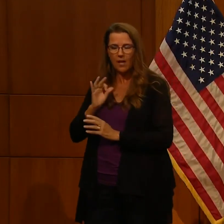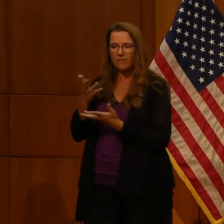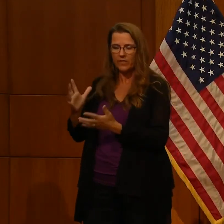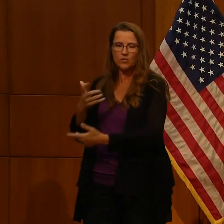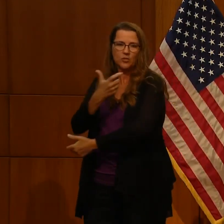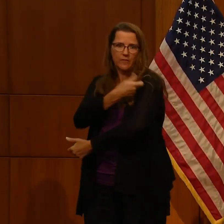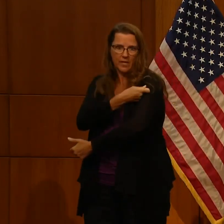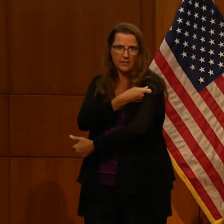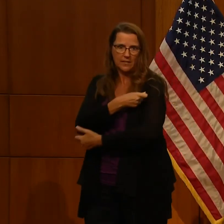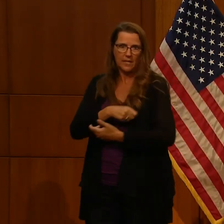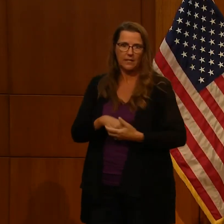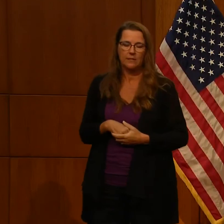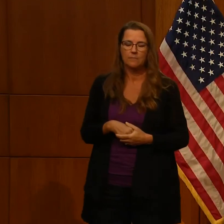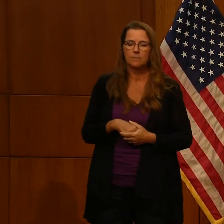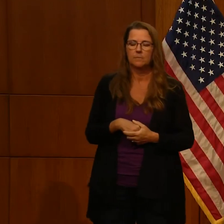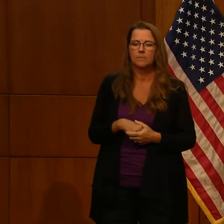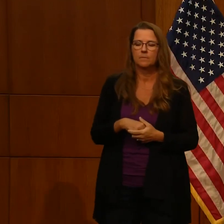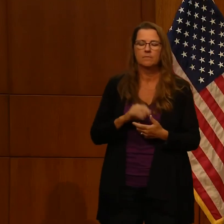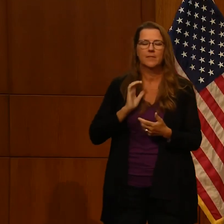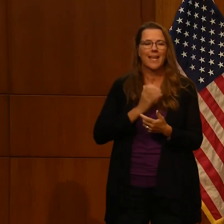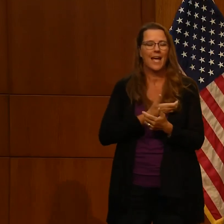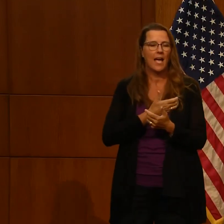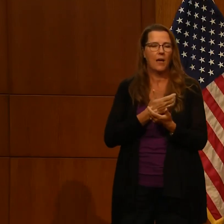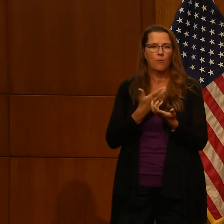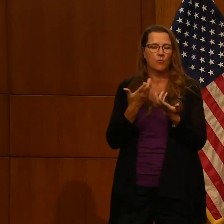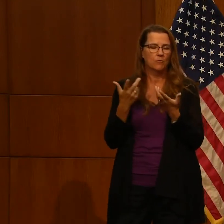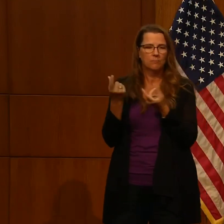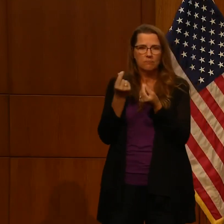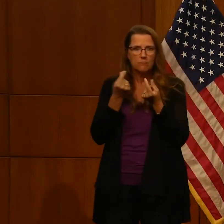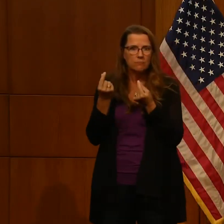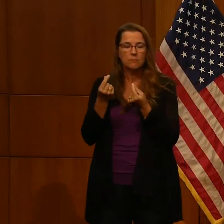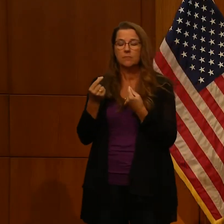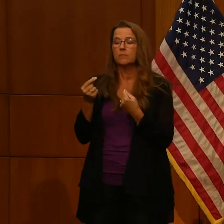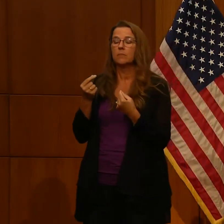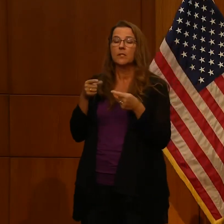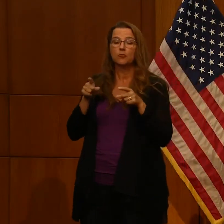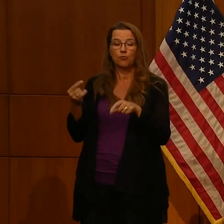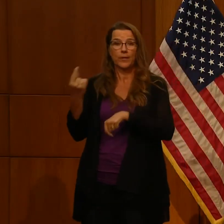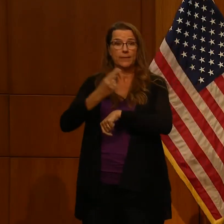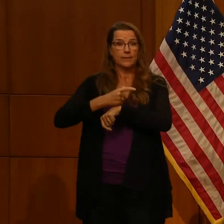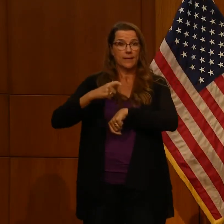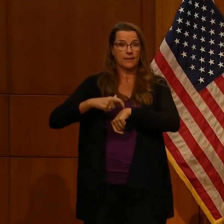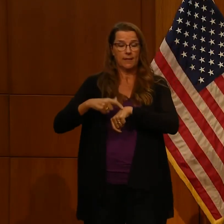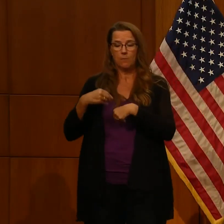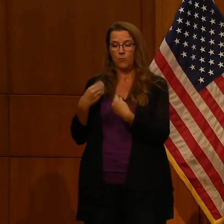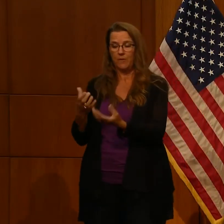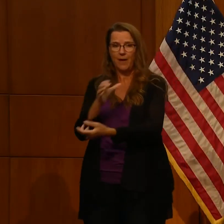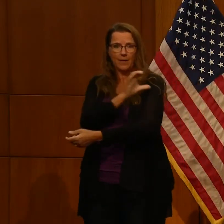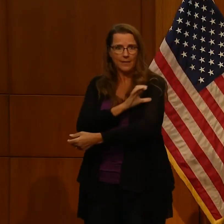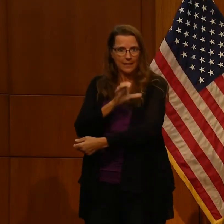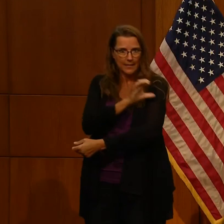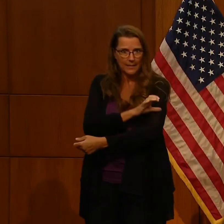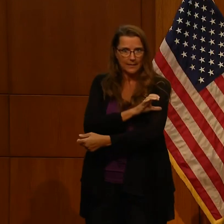INSTRUCTIONAL STAFF OR VACCINATED. THE MODEL THAT WE USE IN BOTH OF THOSE CASES IS